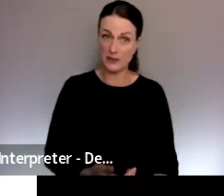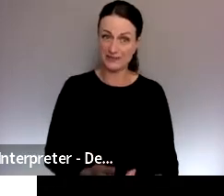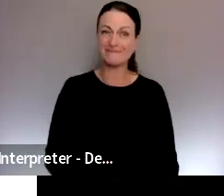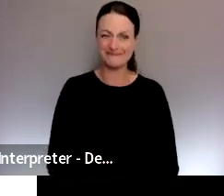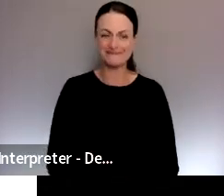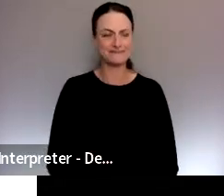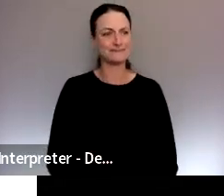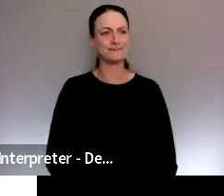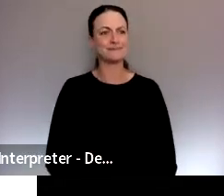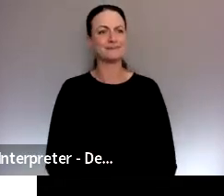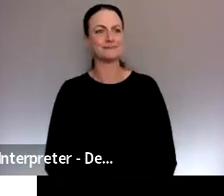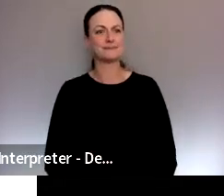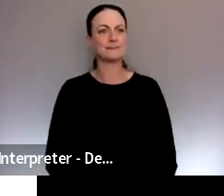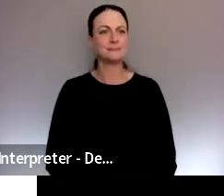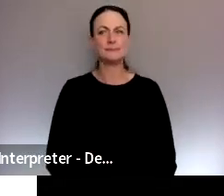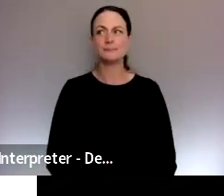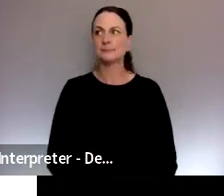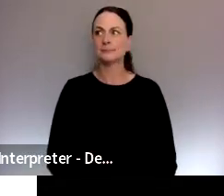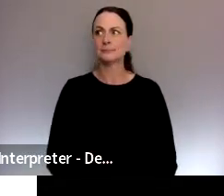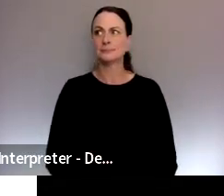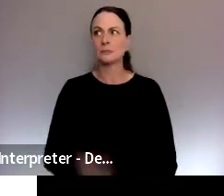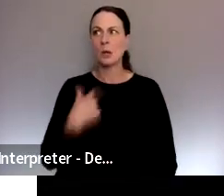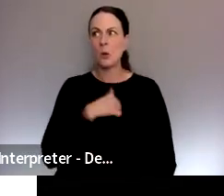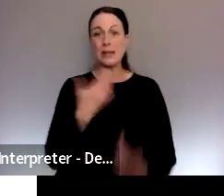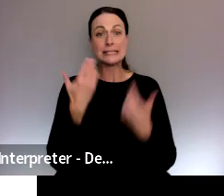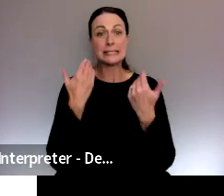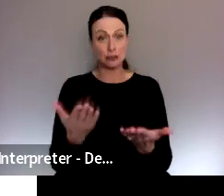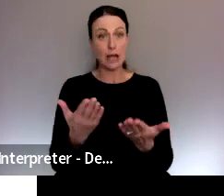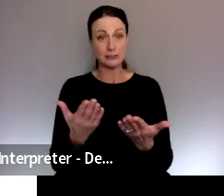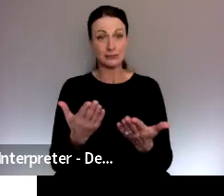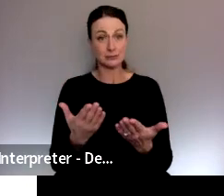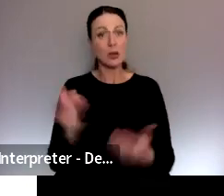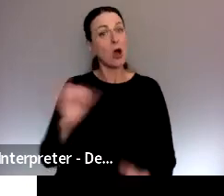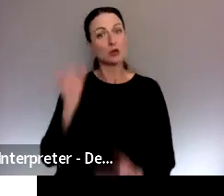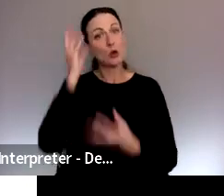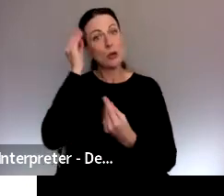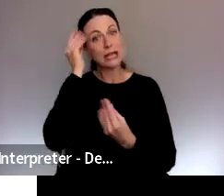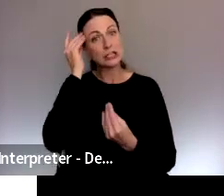Okay. So, we suggest that you also might consider